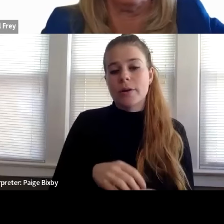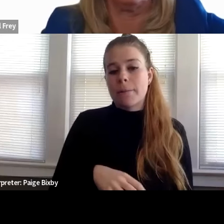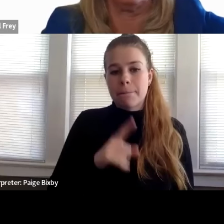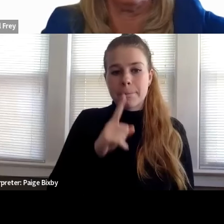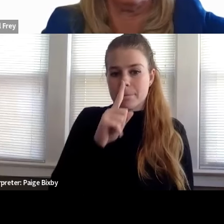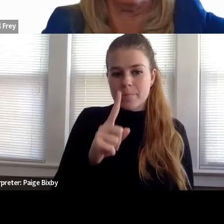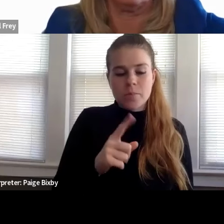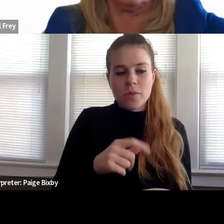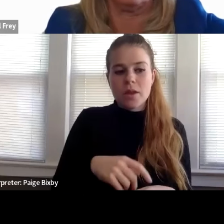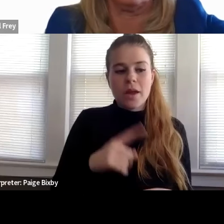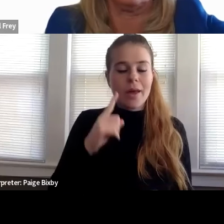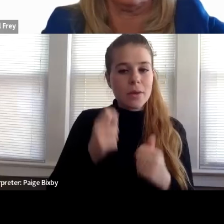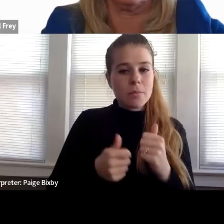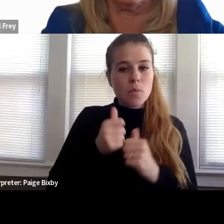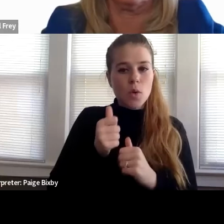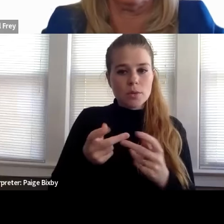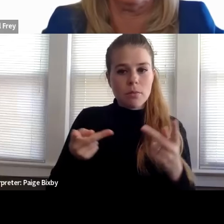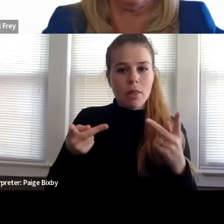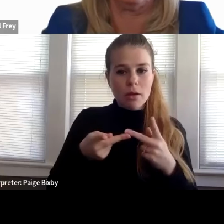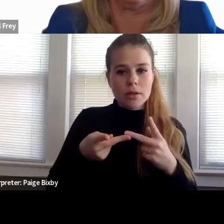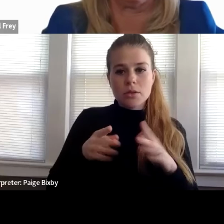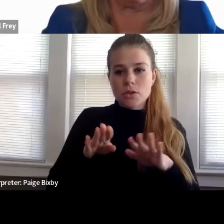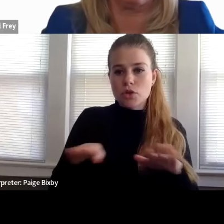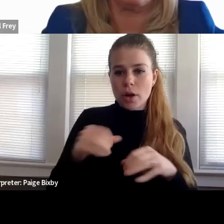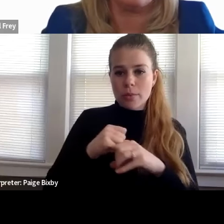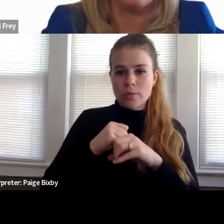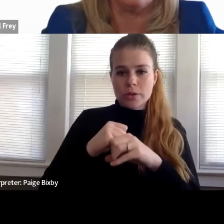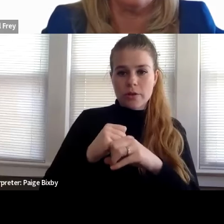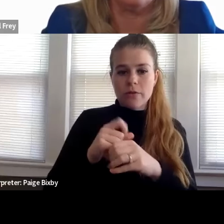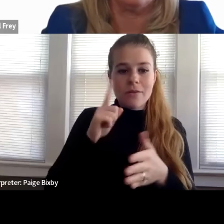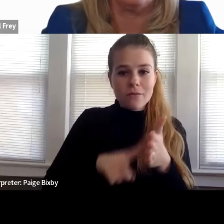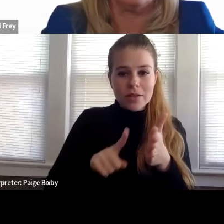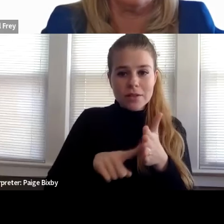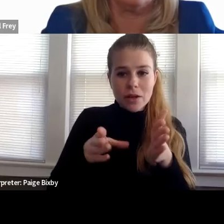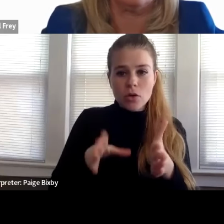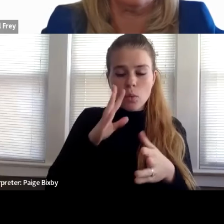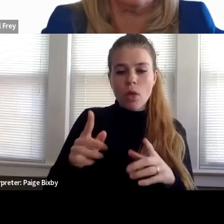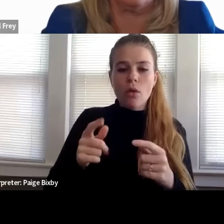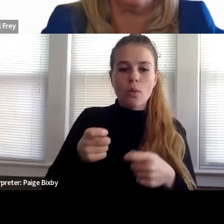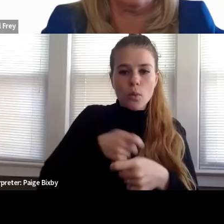I think most places our child protective investigators rotate off and a new case worker comes in